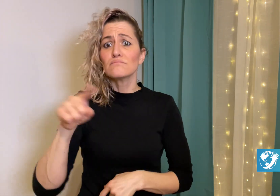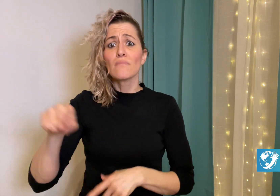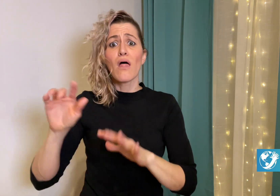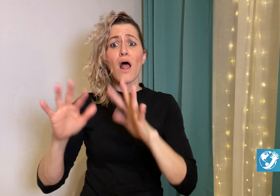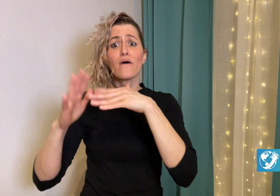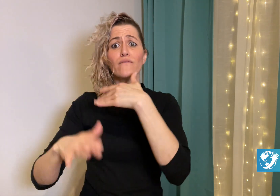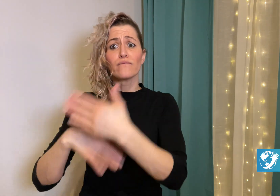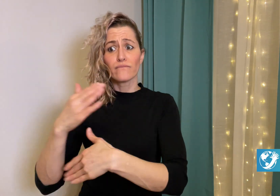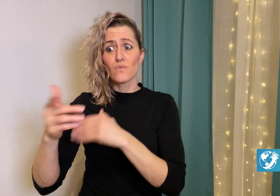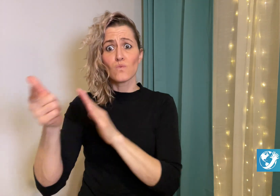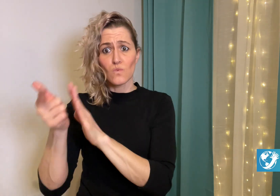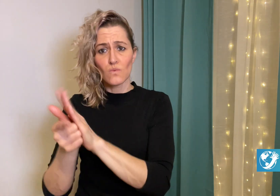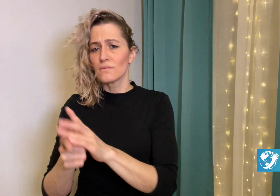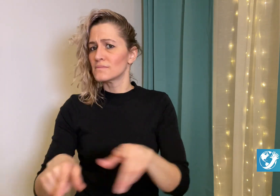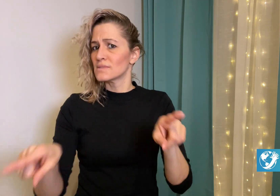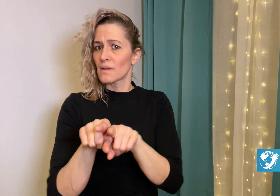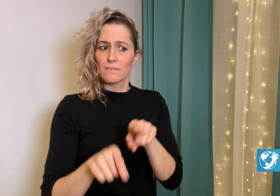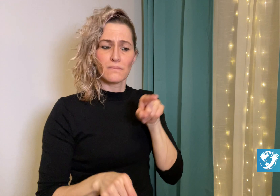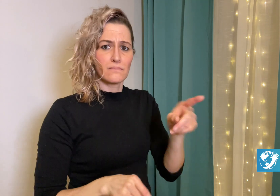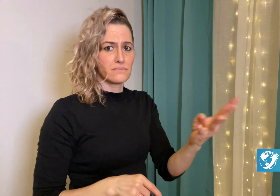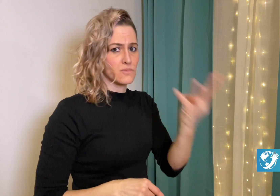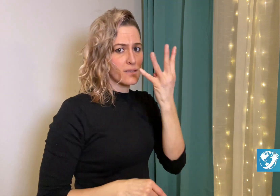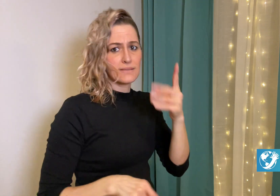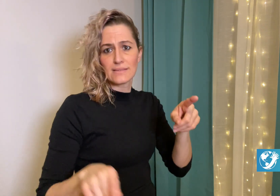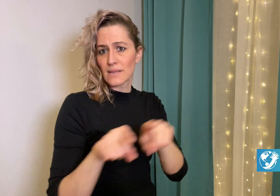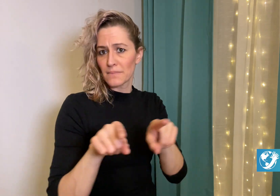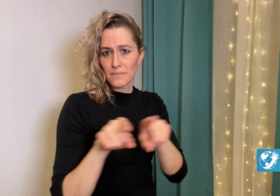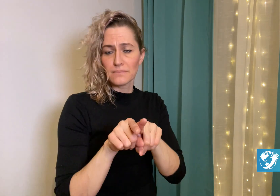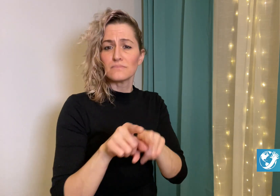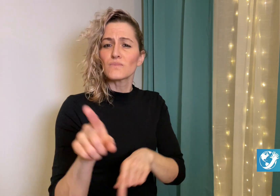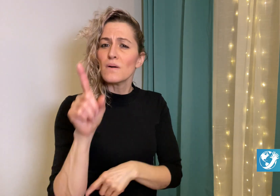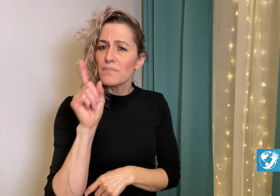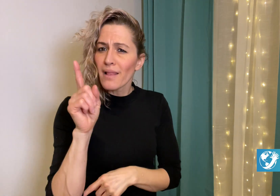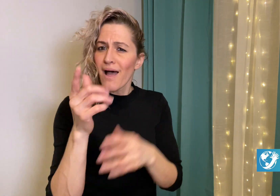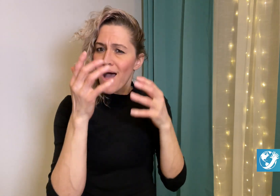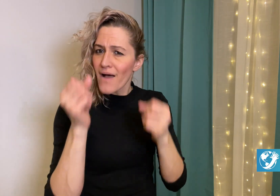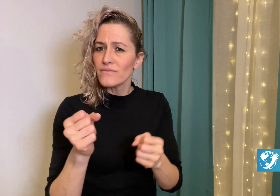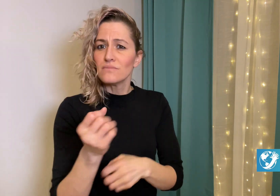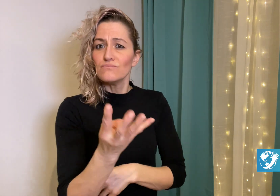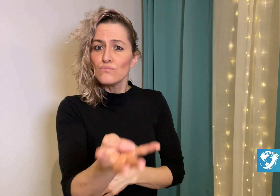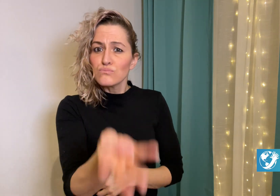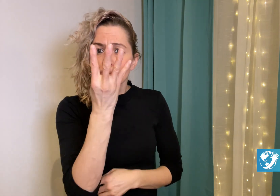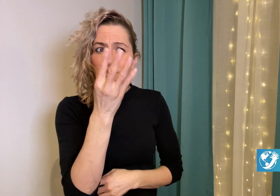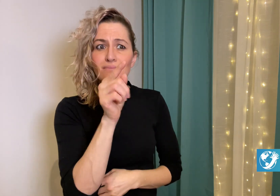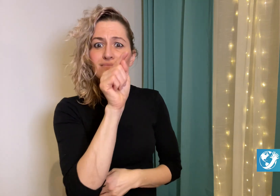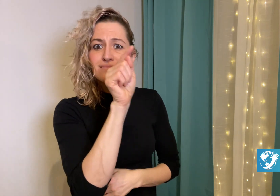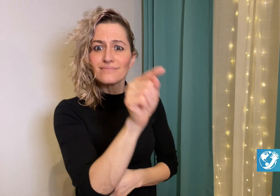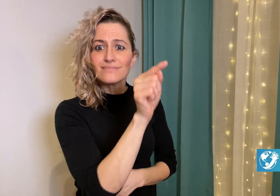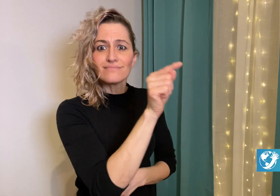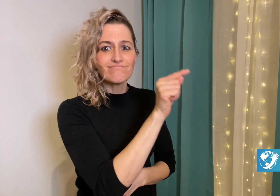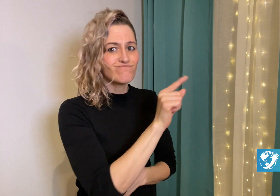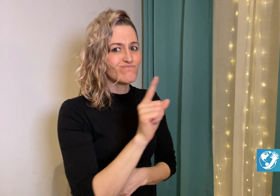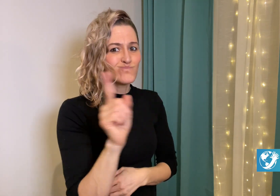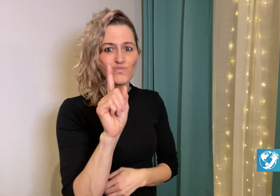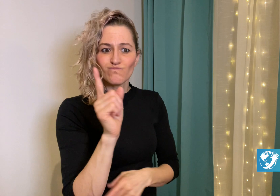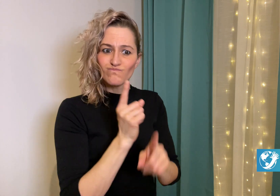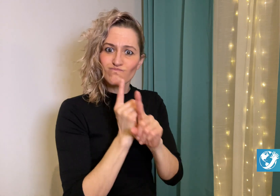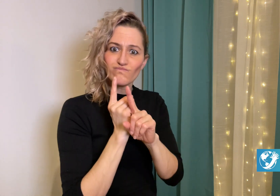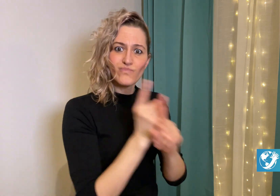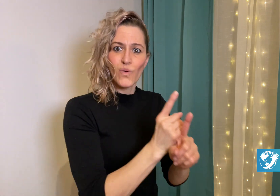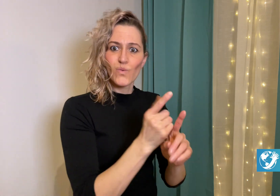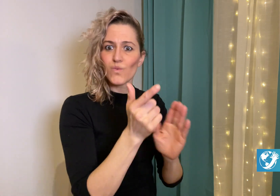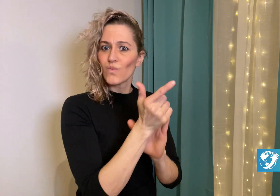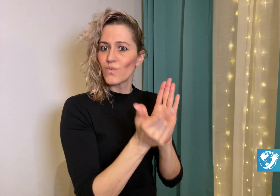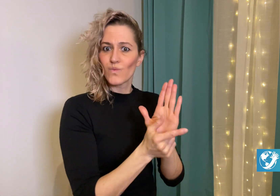this applies to prisons too. But, prisons did not provide